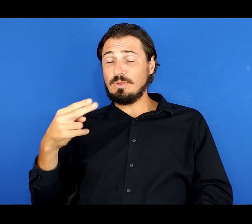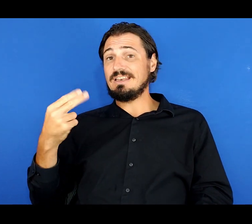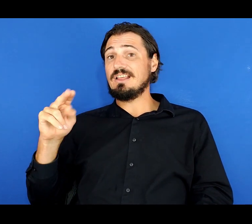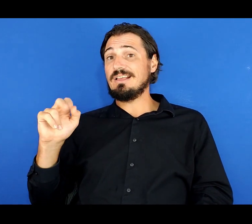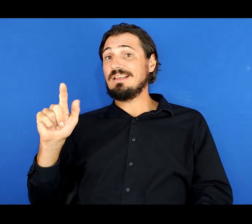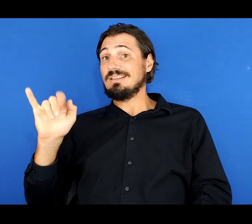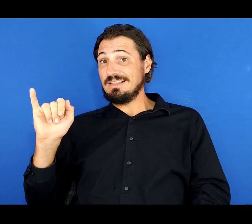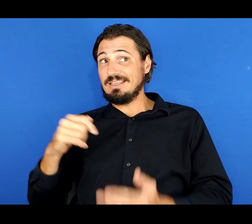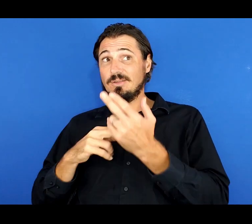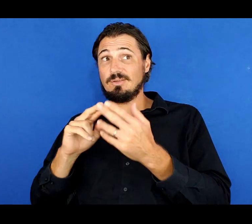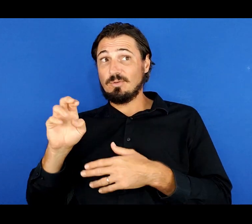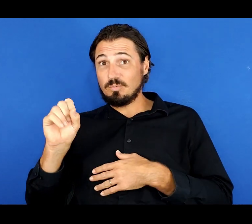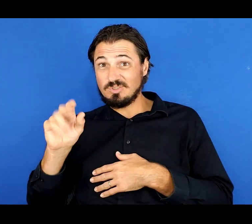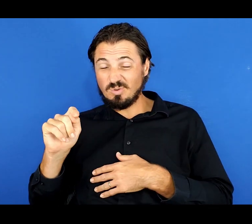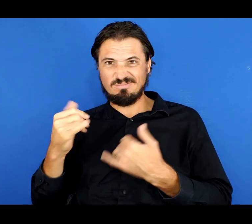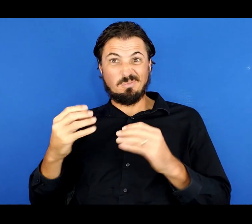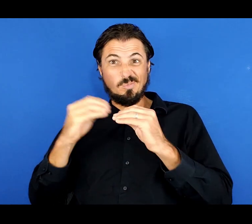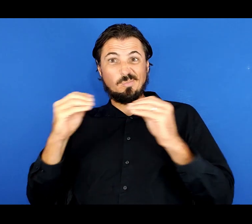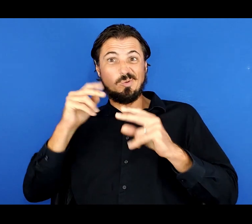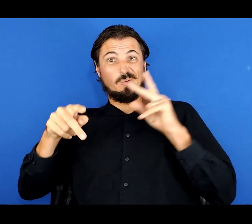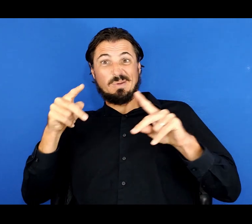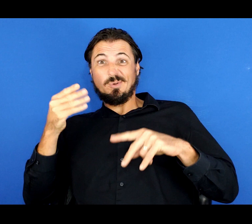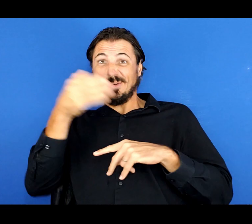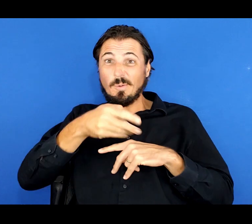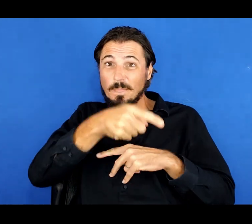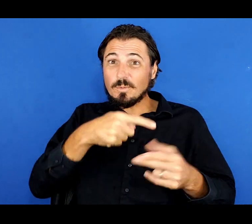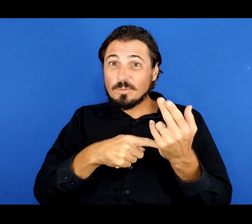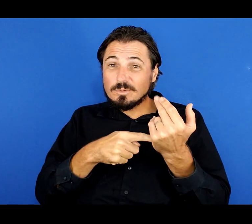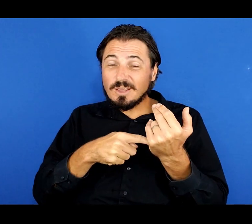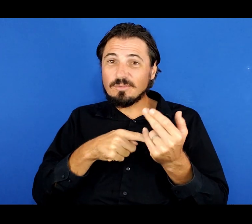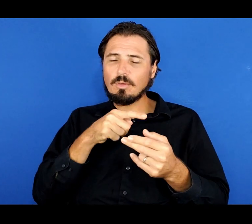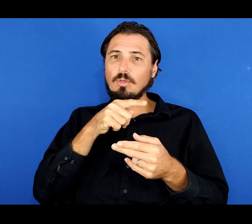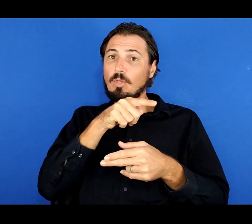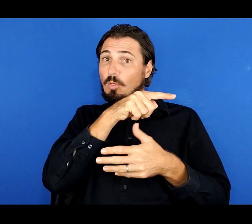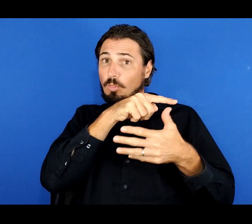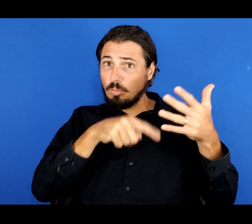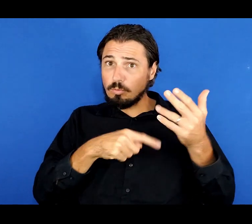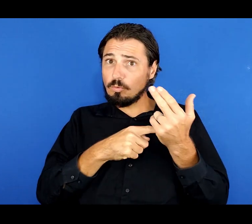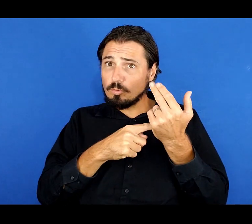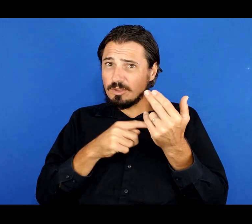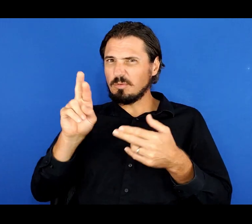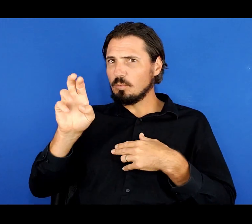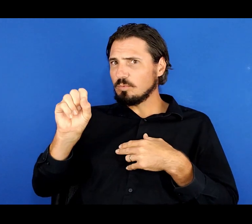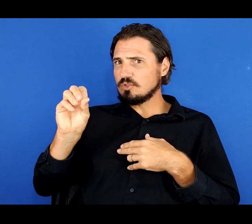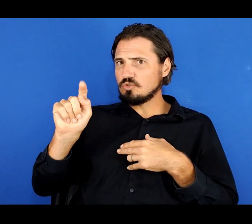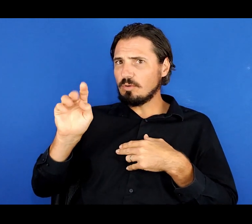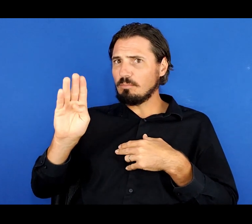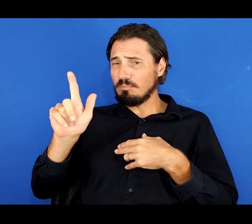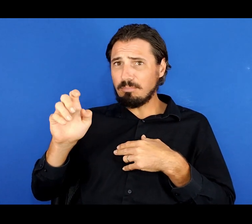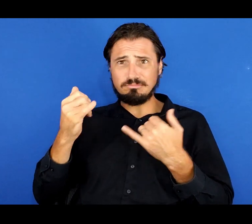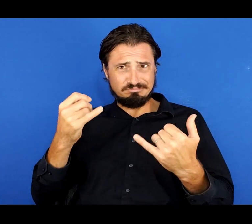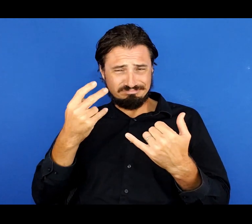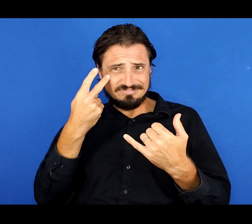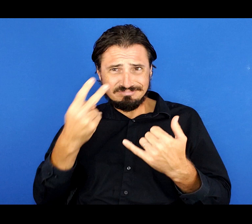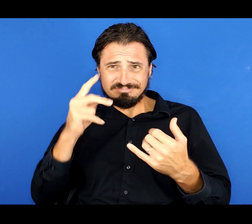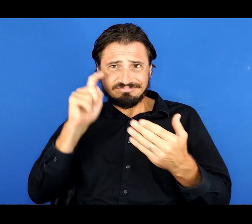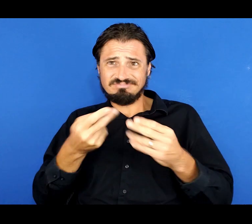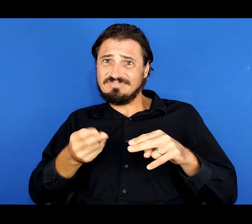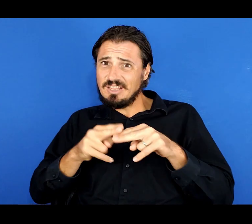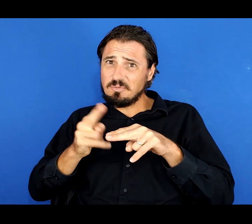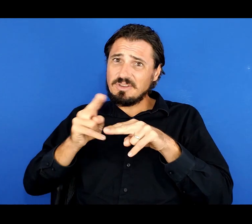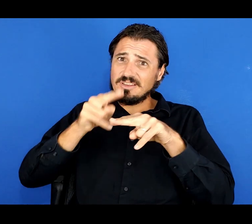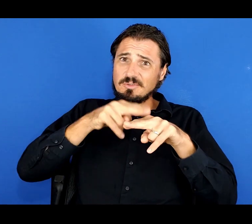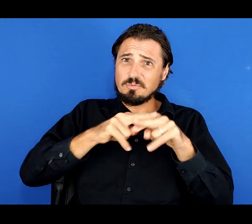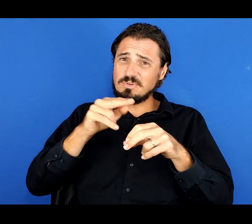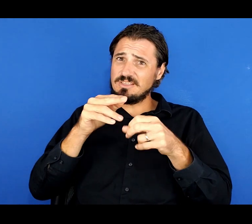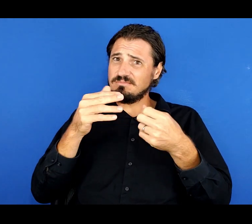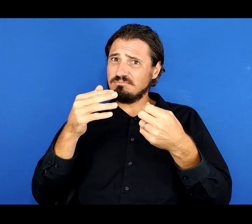And the numbers are growing. The EMQs or resort bubbles are seeing an increase in bookings for February. There are also new flights coming in this month and next month from United and